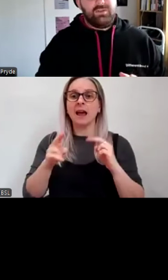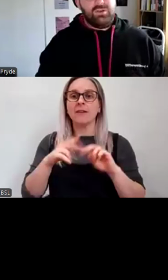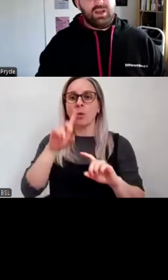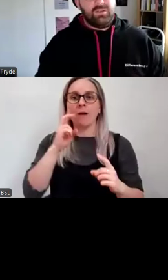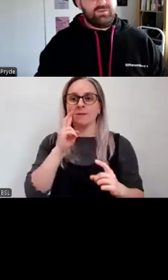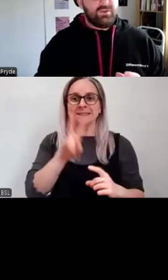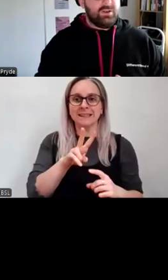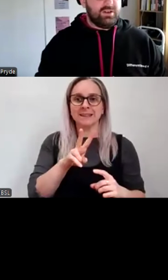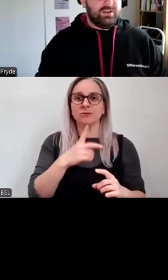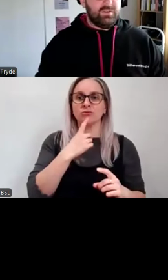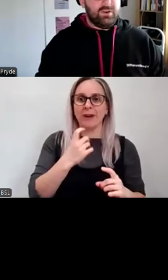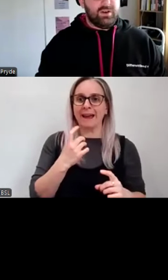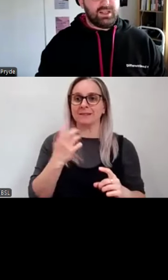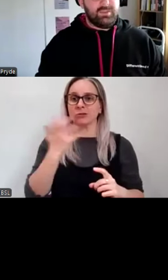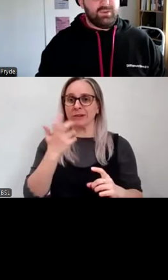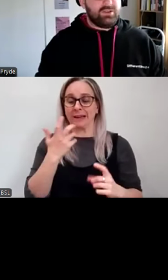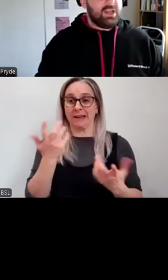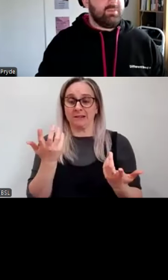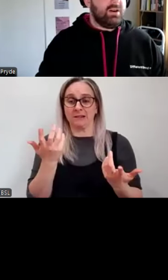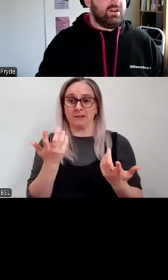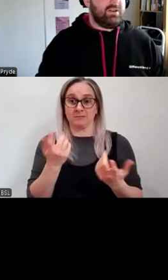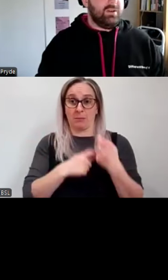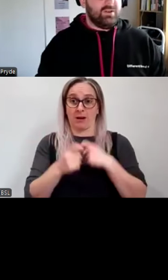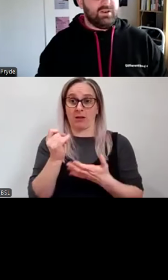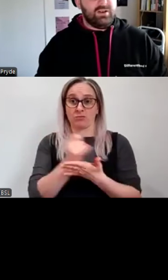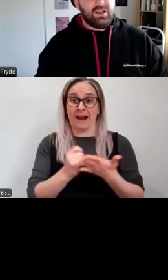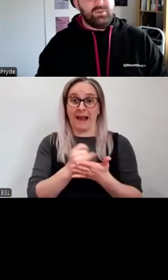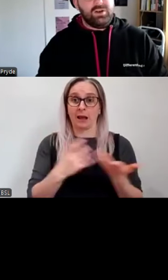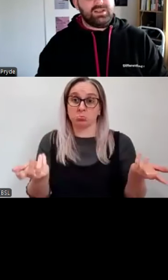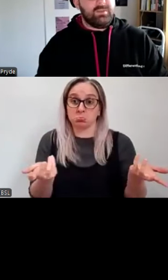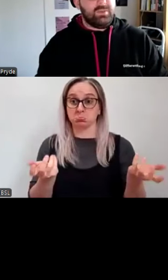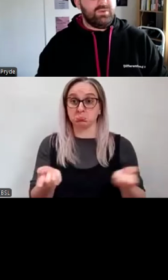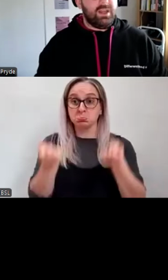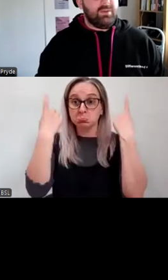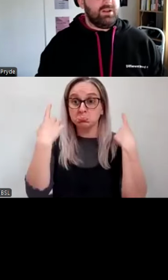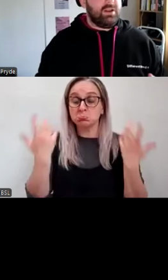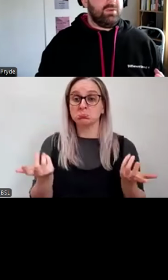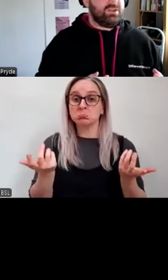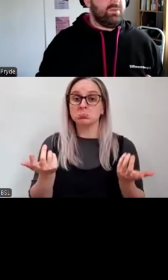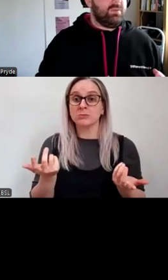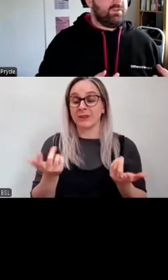if you have for example, a checkmark or warning symbol that will allow someone